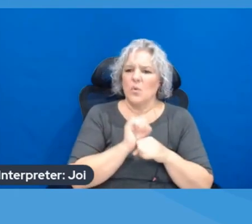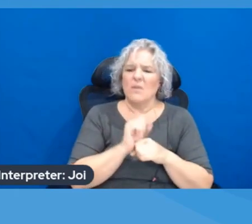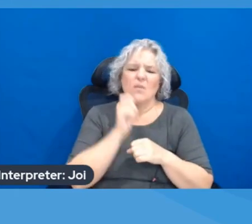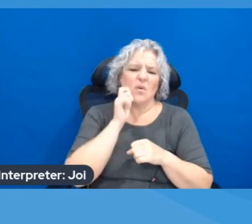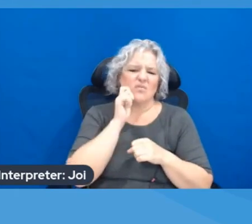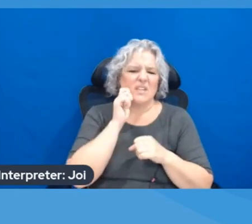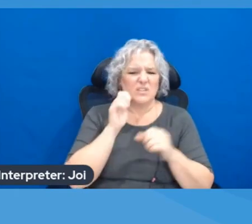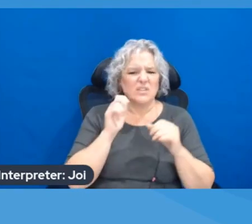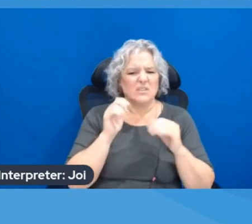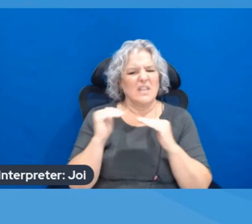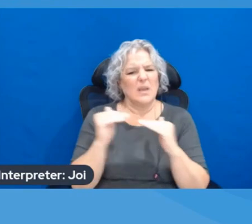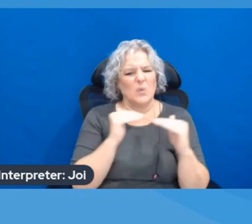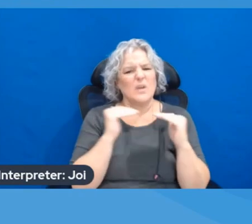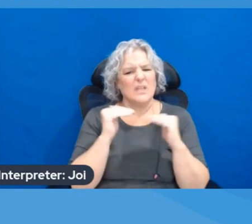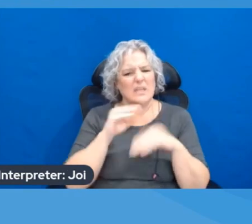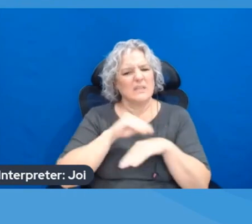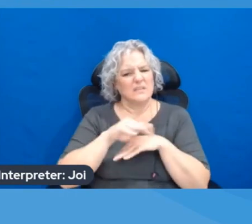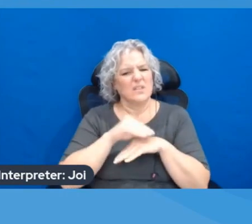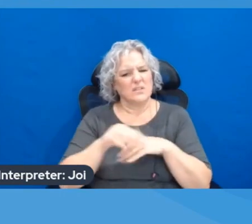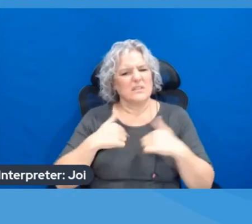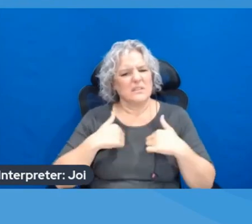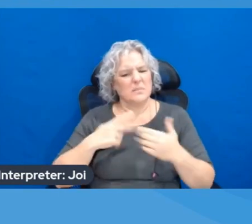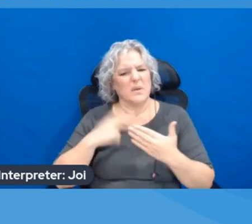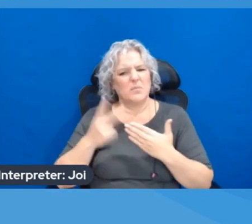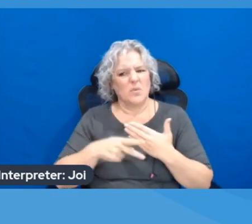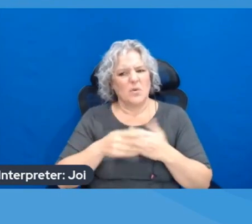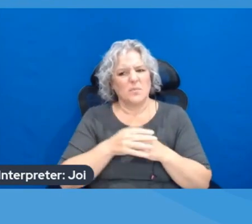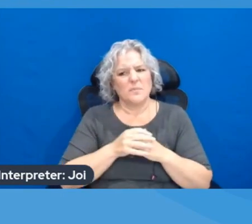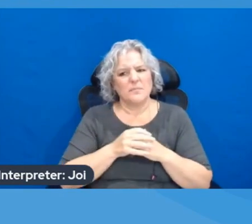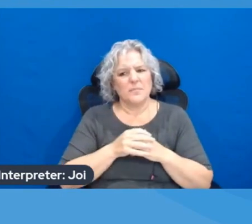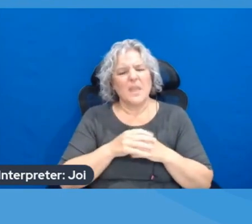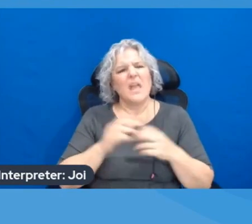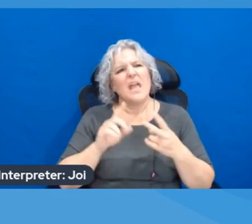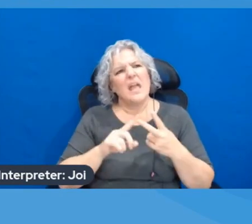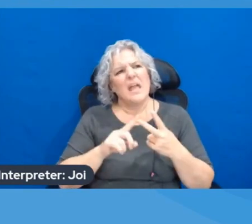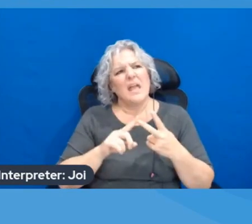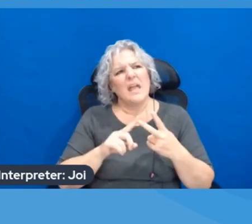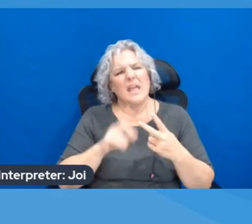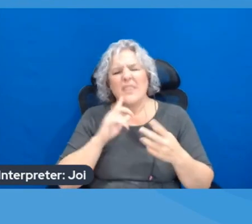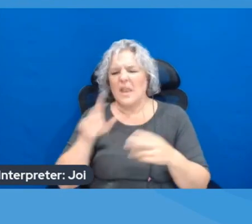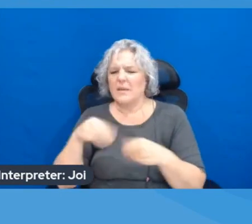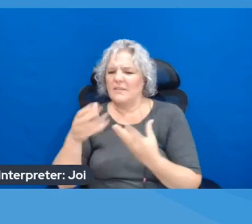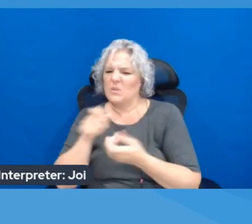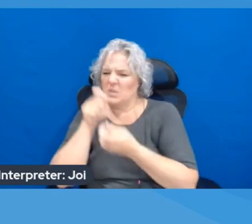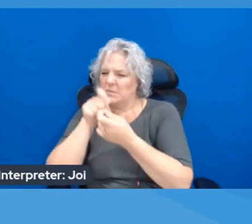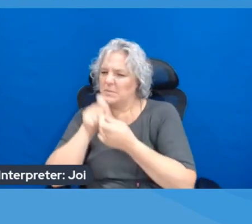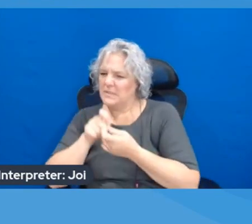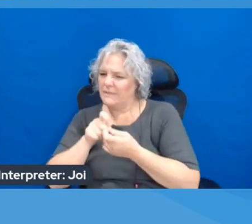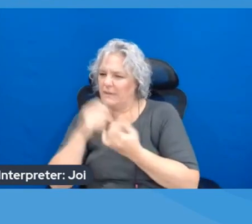consulting organization is engaged in. And then I'll talk more specifically about some of the TA,